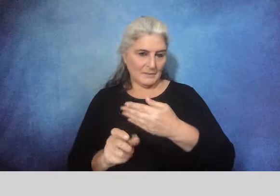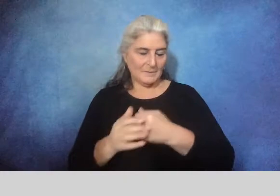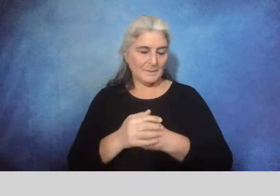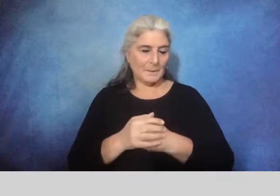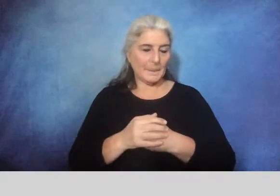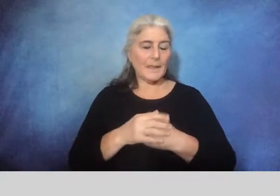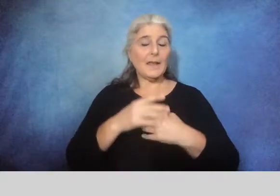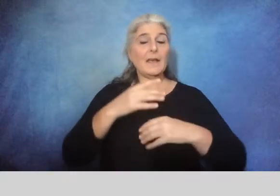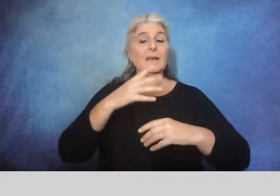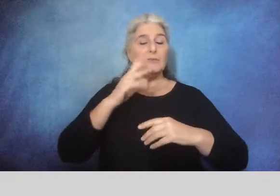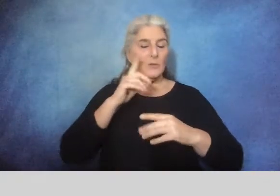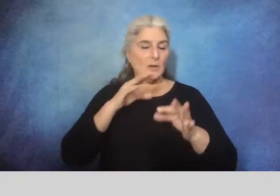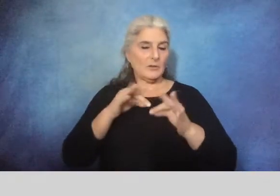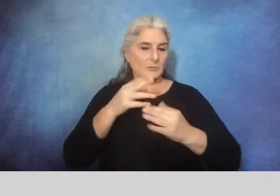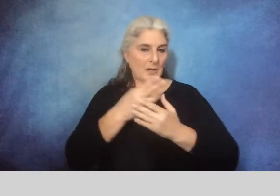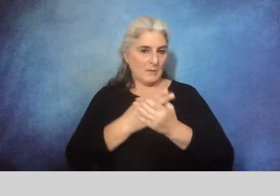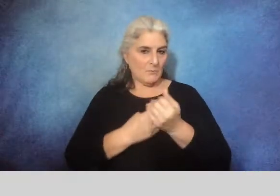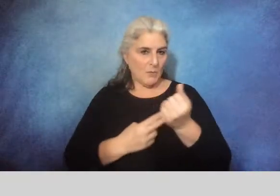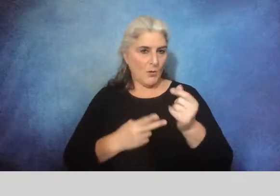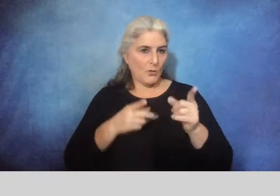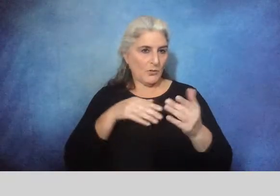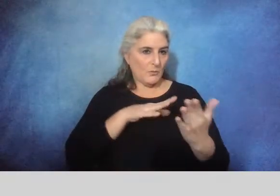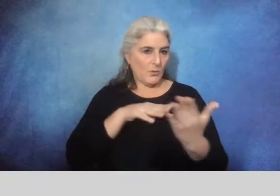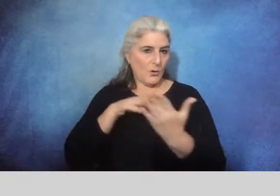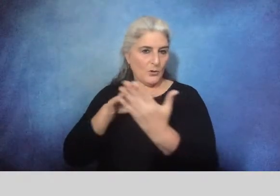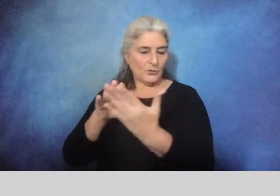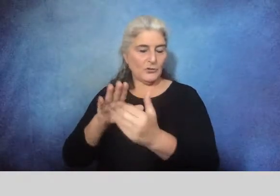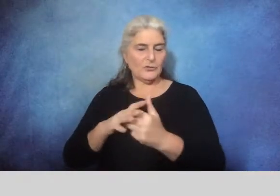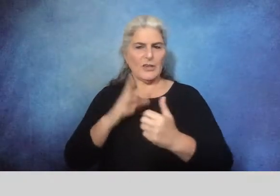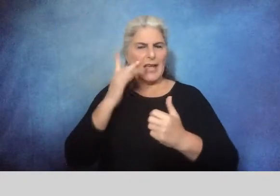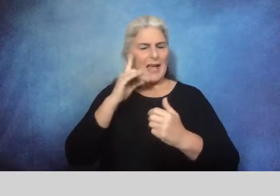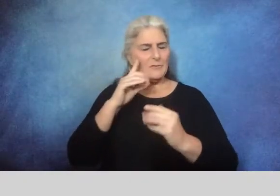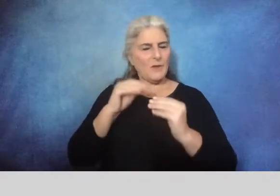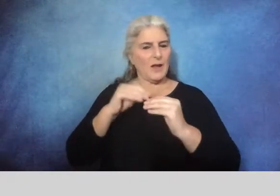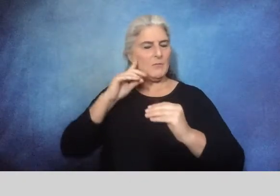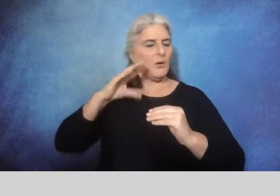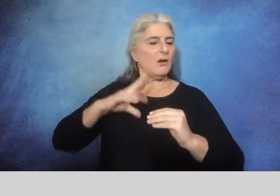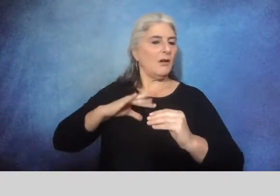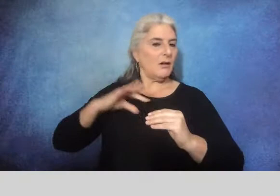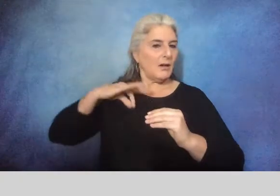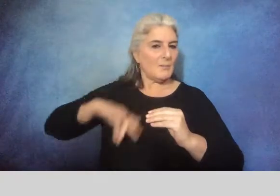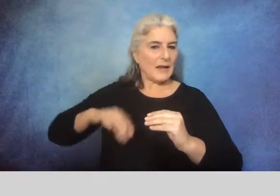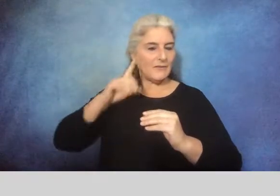written using plugins and what are it at what stages. and how we can easily extend that particular piece of code.